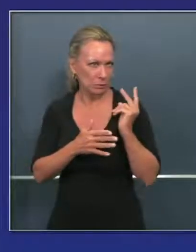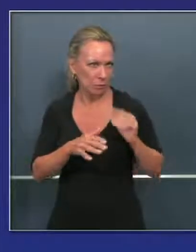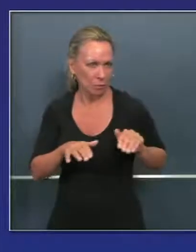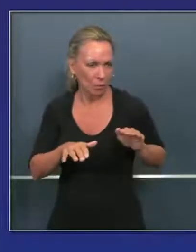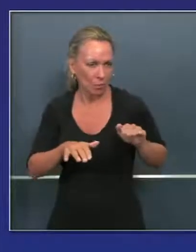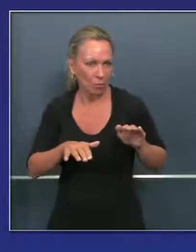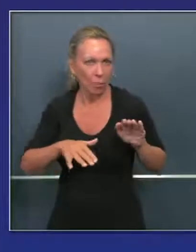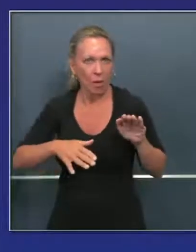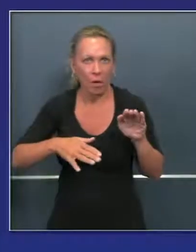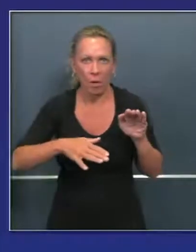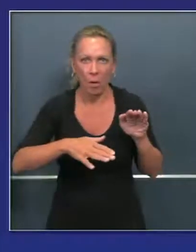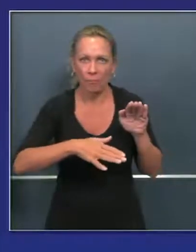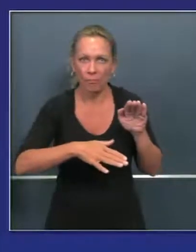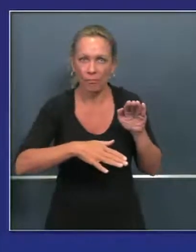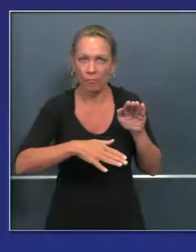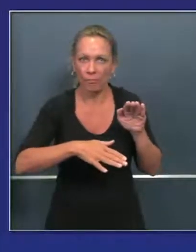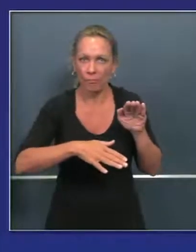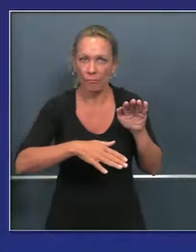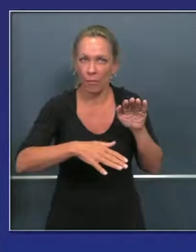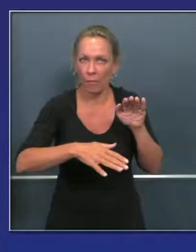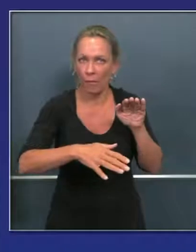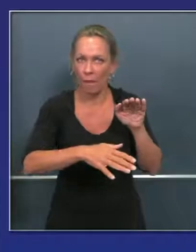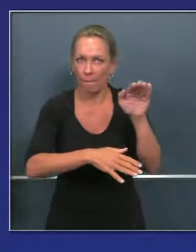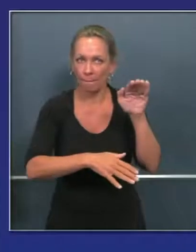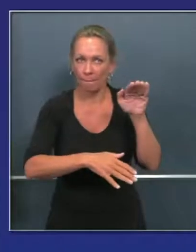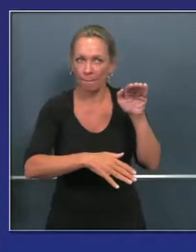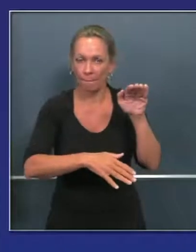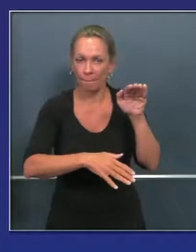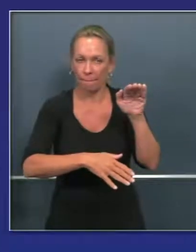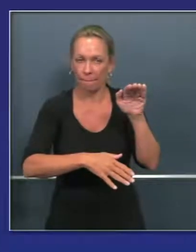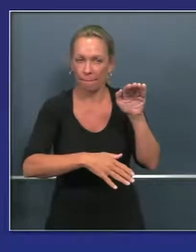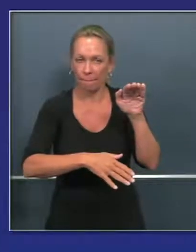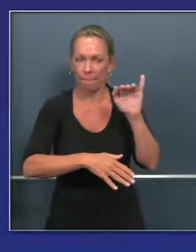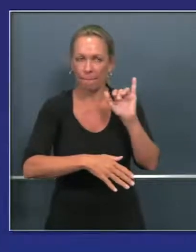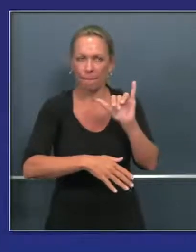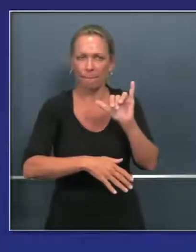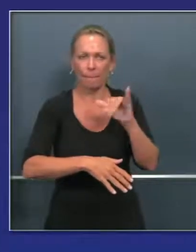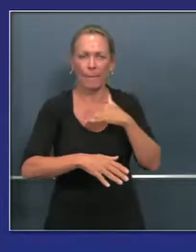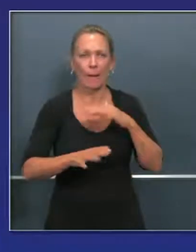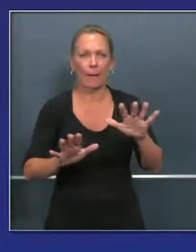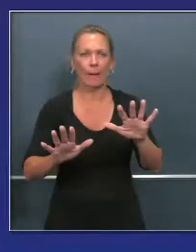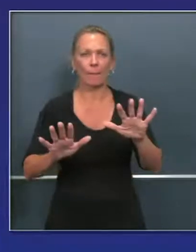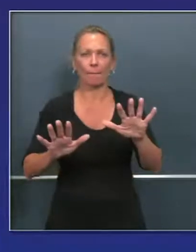decisions we made over the weekend as it relates to shutting down bars in many counties in this